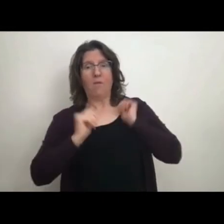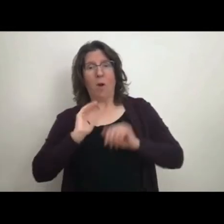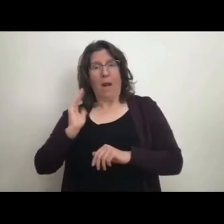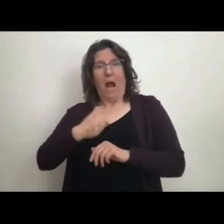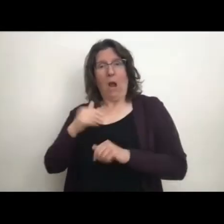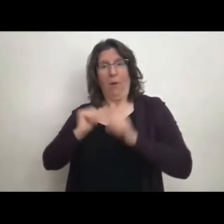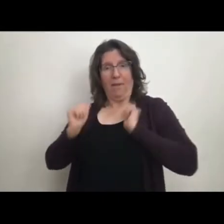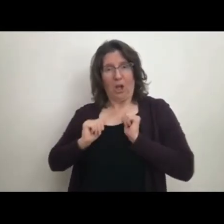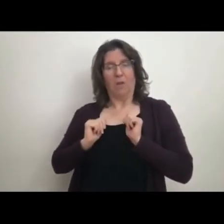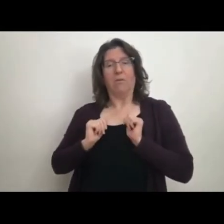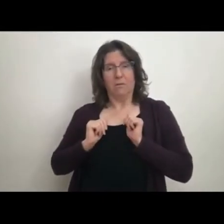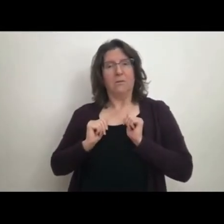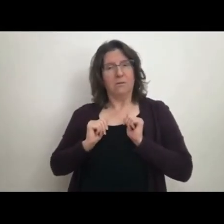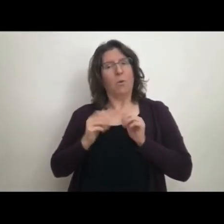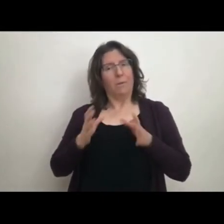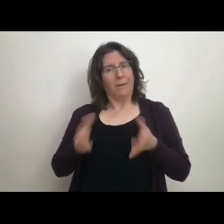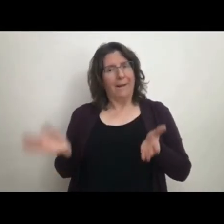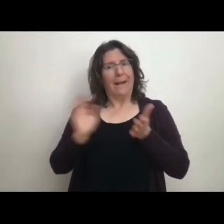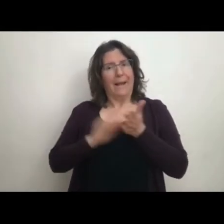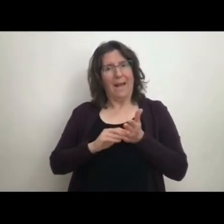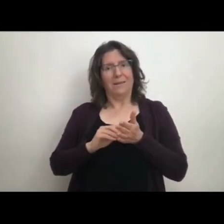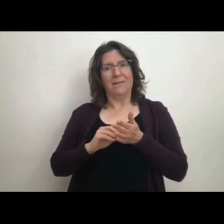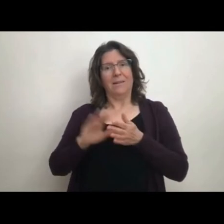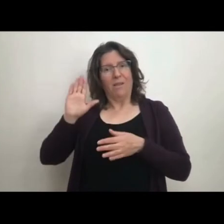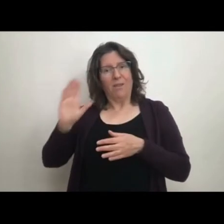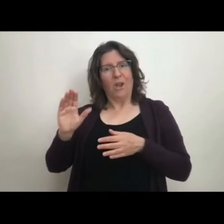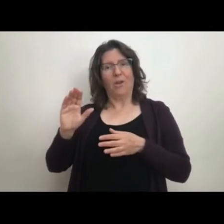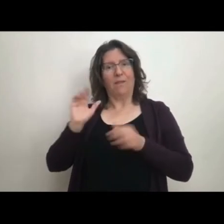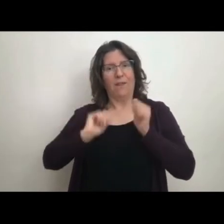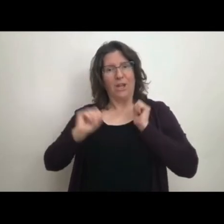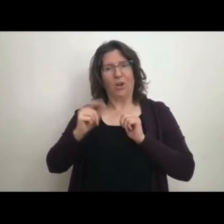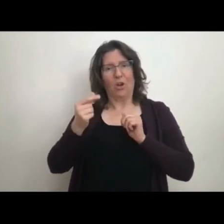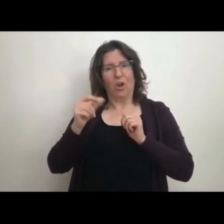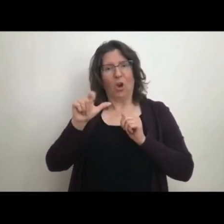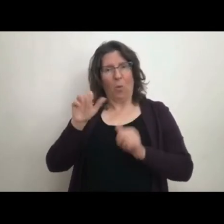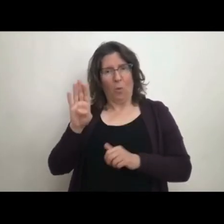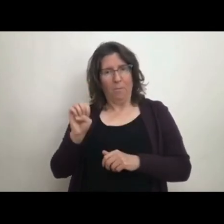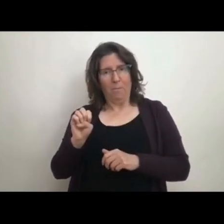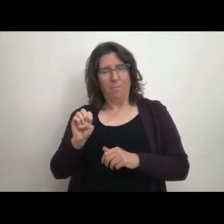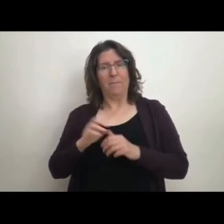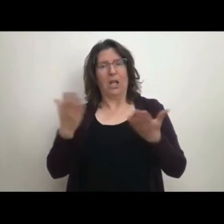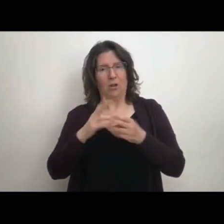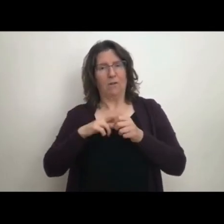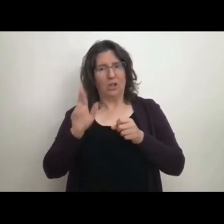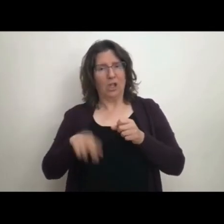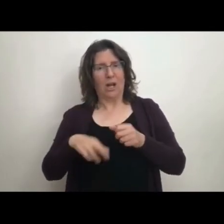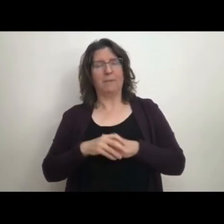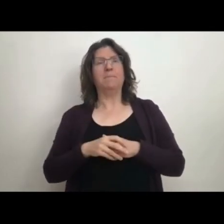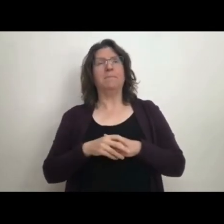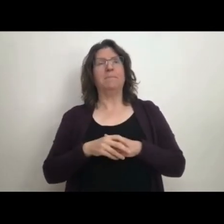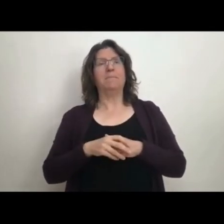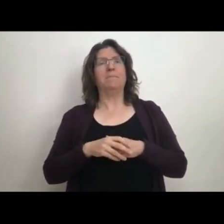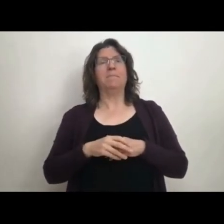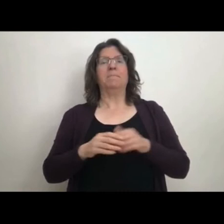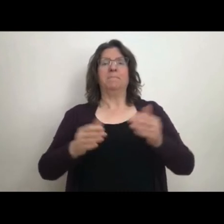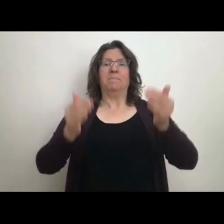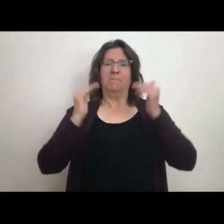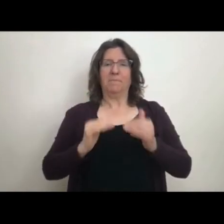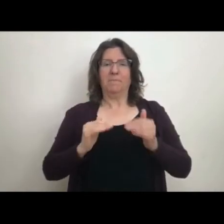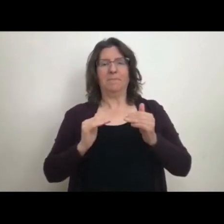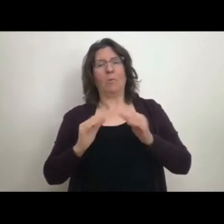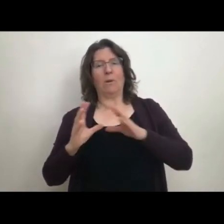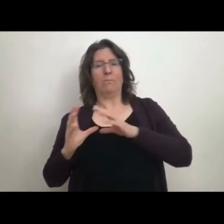heard about our production and asked us to stage it with them . . . which was quite an honour!